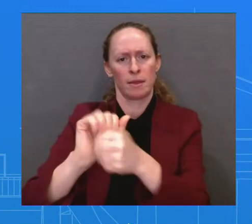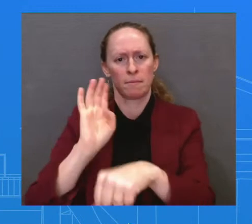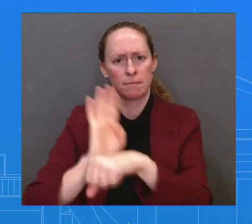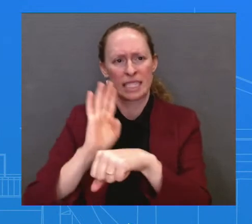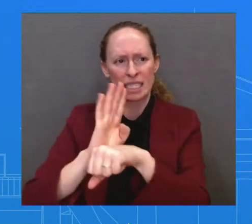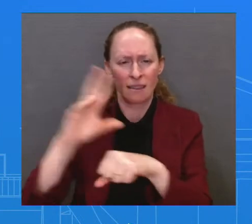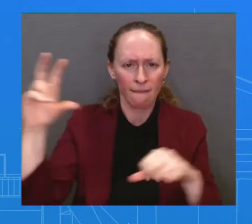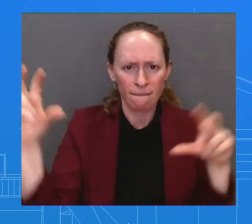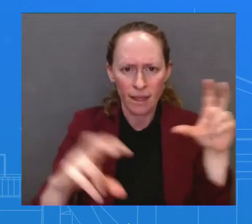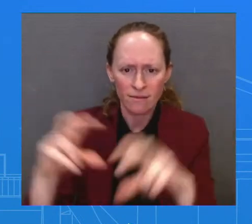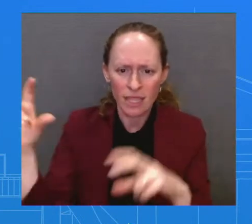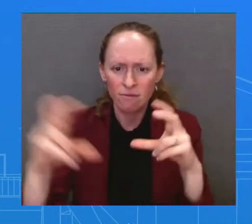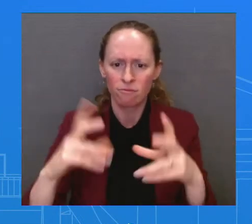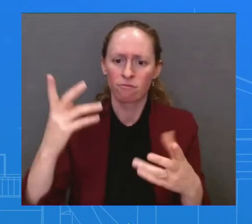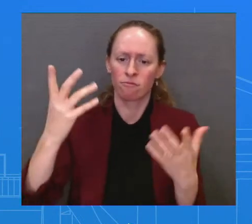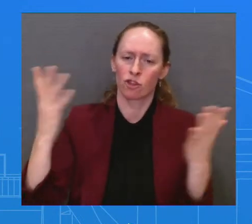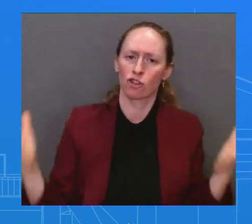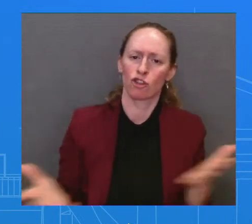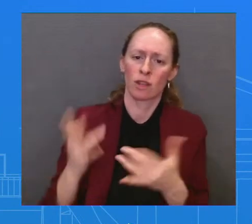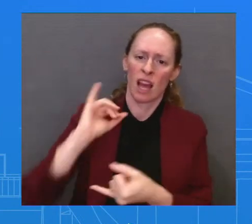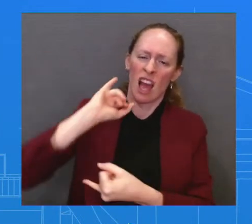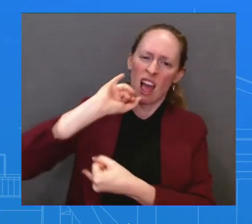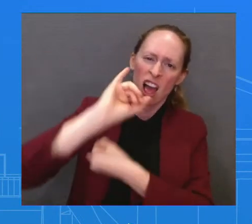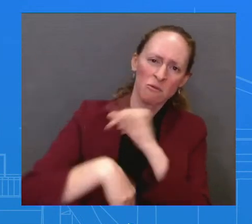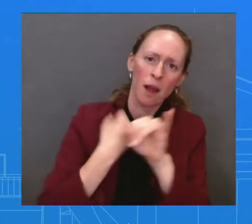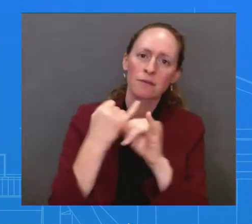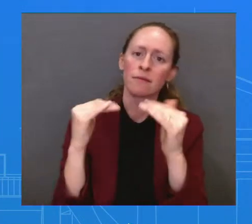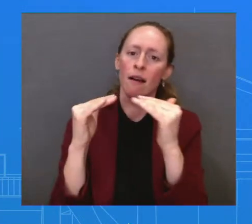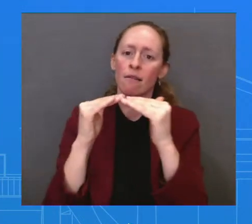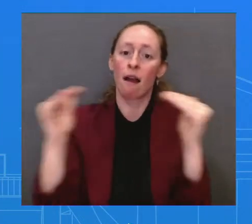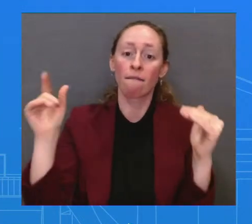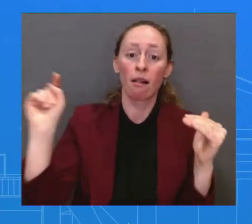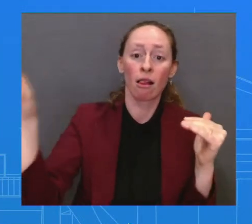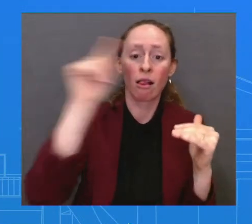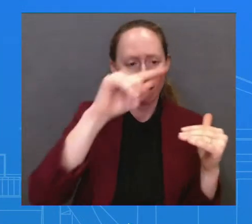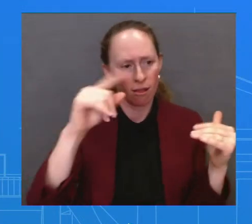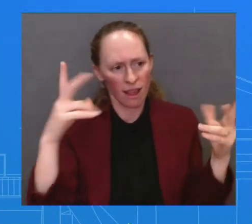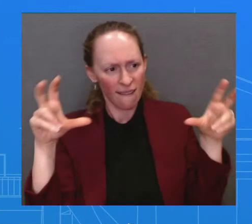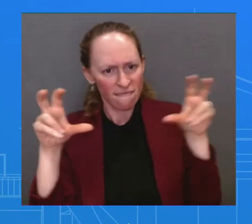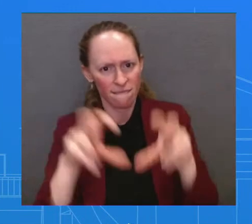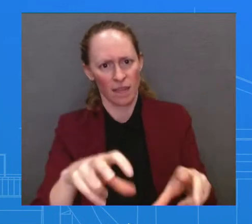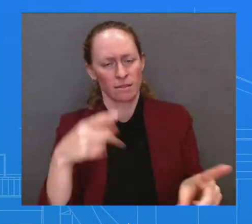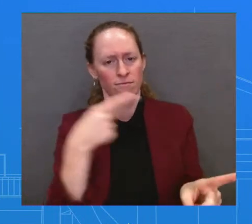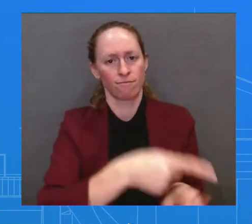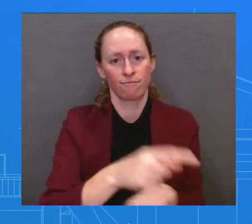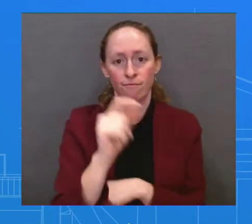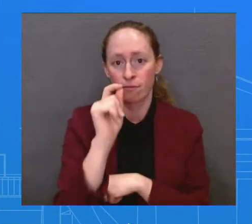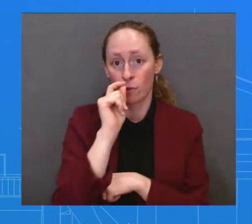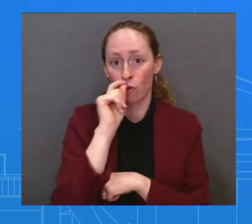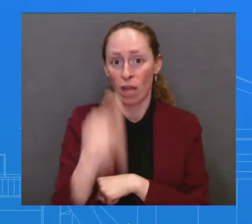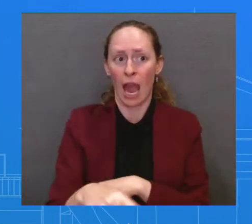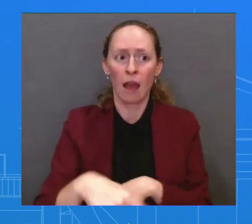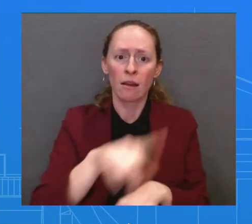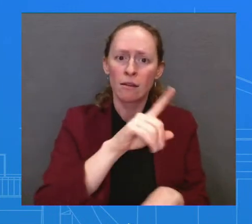and work with Ukraine to make the reforms necessary to improve Ukraine's business climate. President Biden, of course, is also looking forward